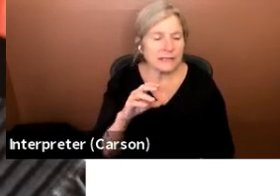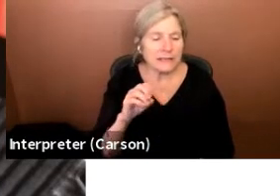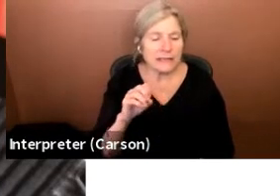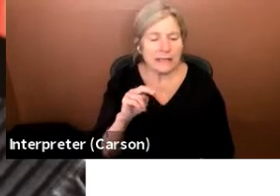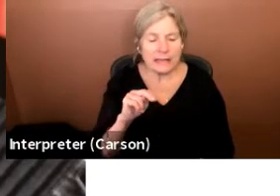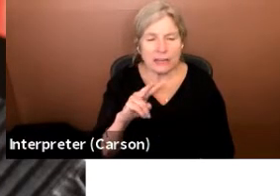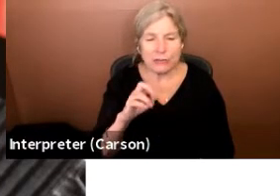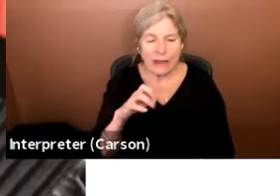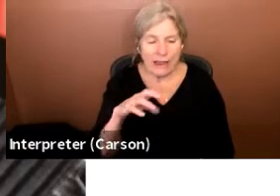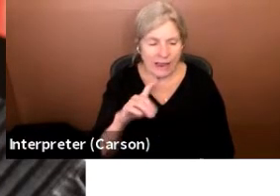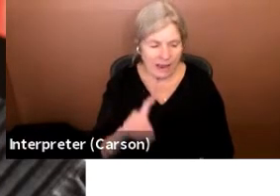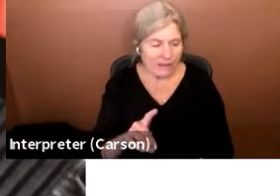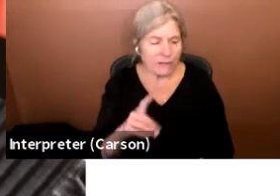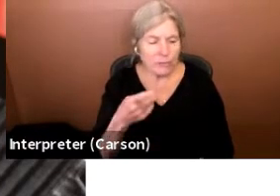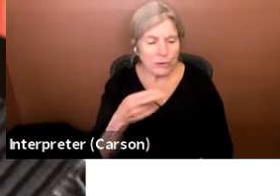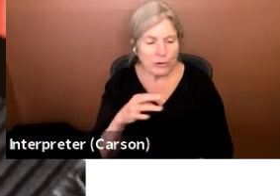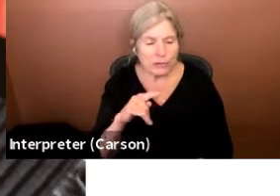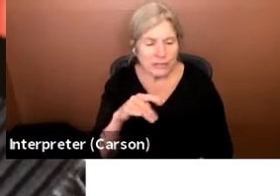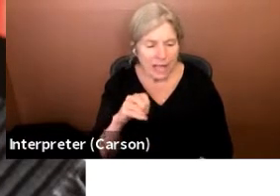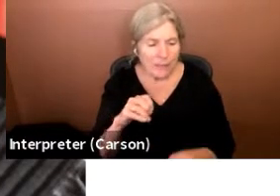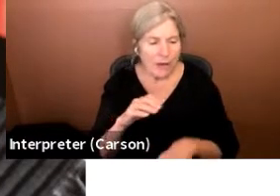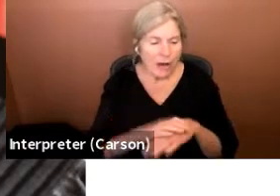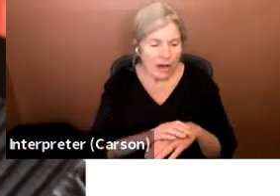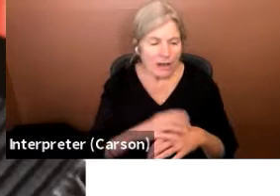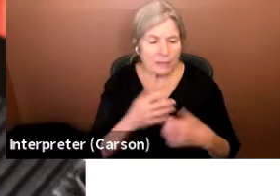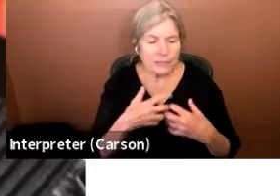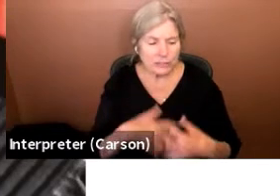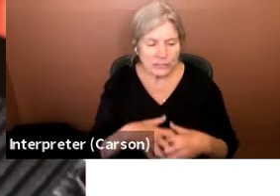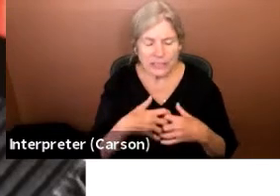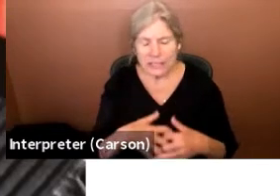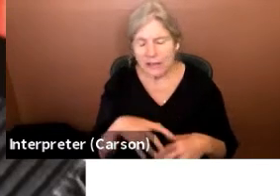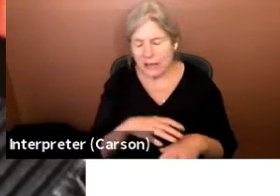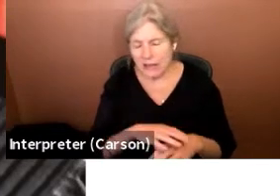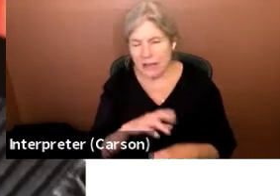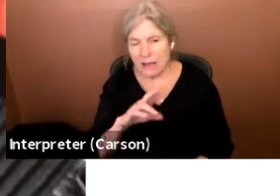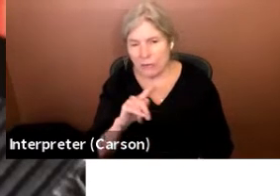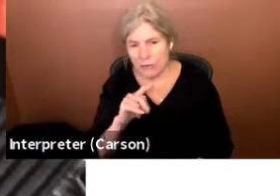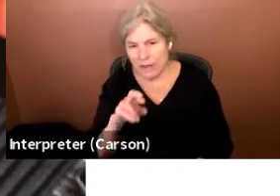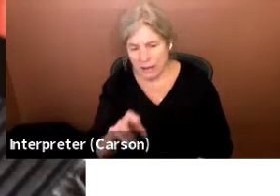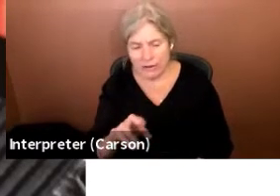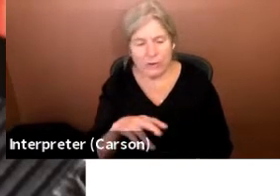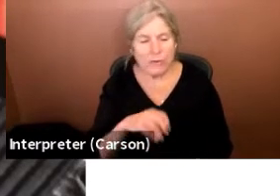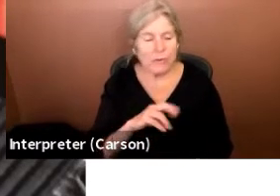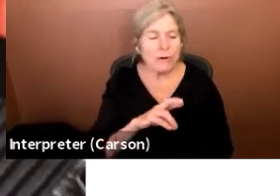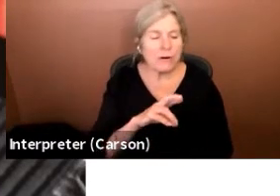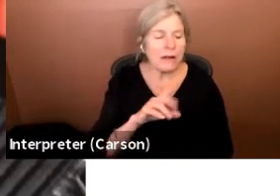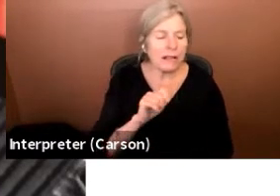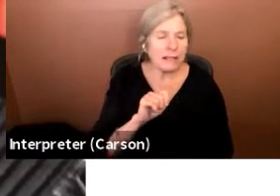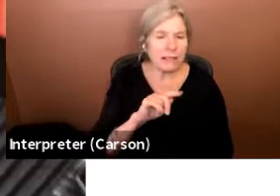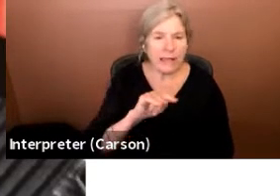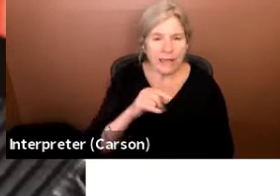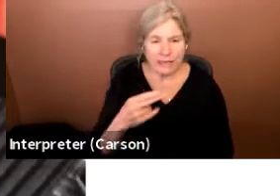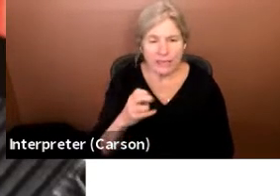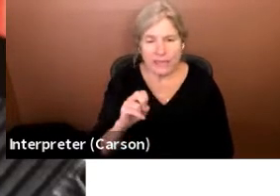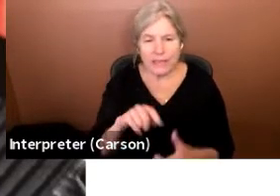CNC machine on a router. And then producing plastic sheets that come from a vacuum